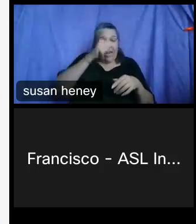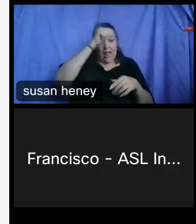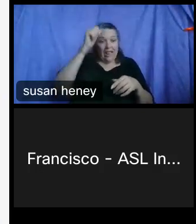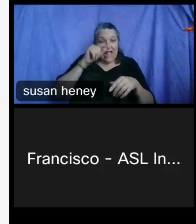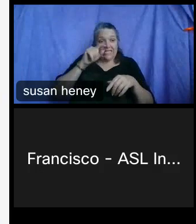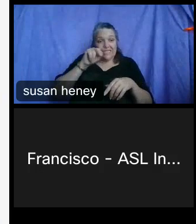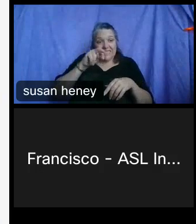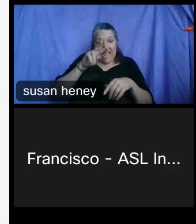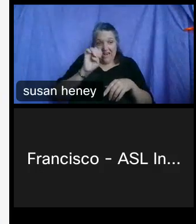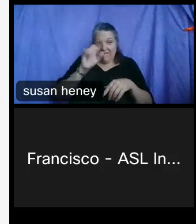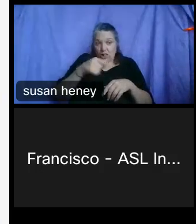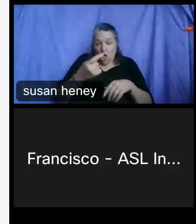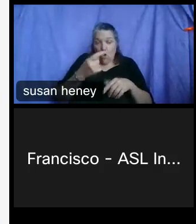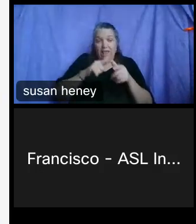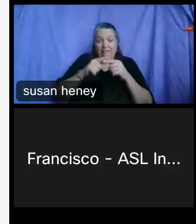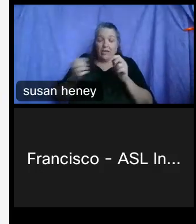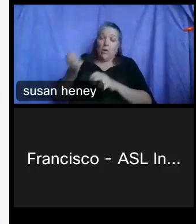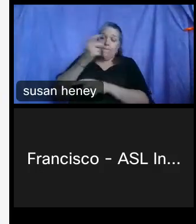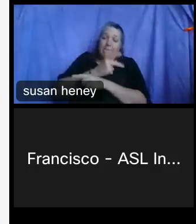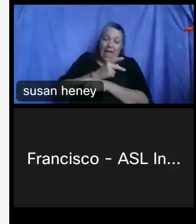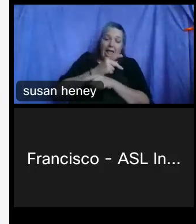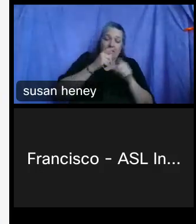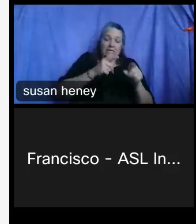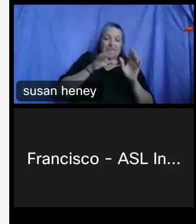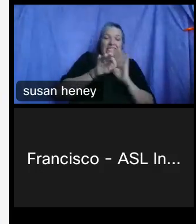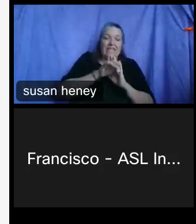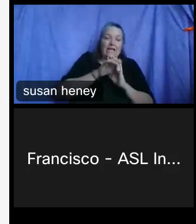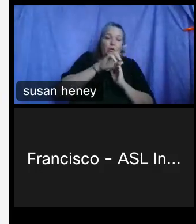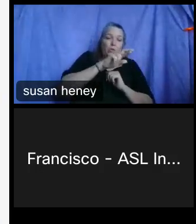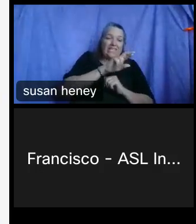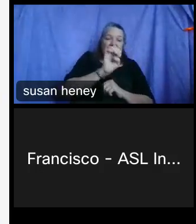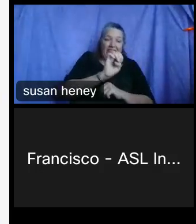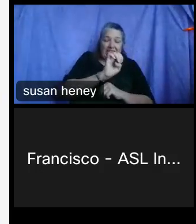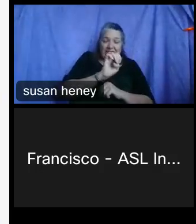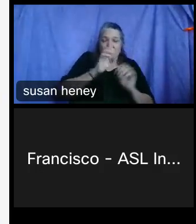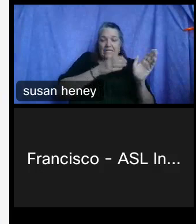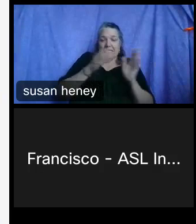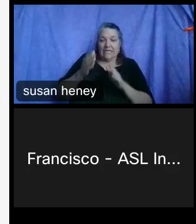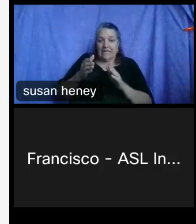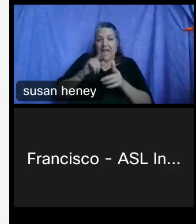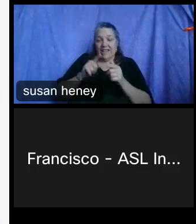select Race and Ethnicity once more, and select the Native Hawaiian and Pacific Islander,